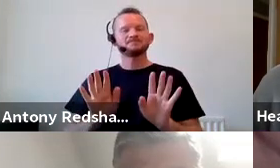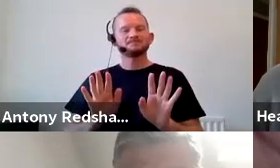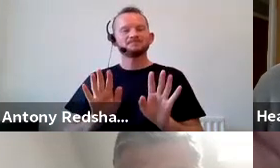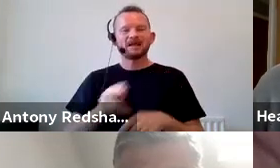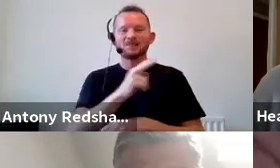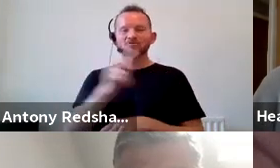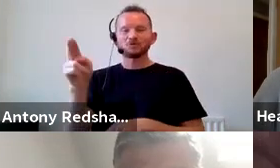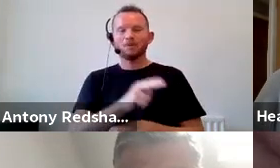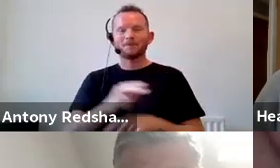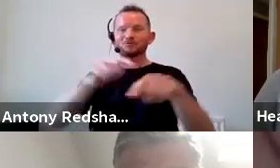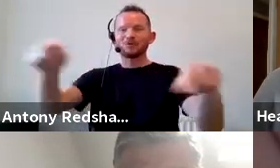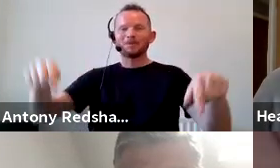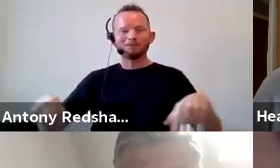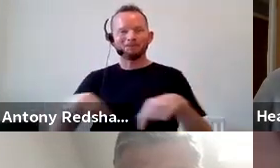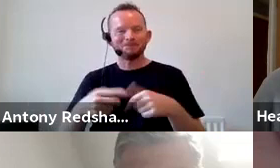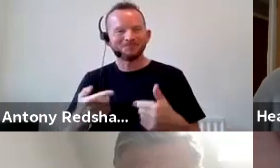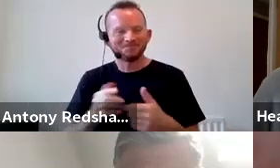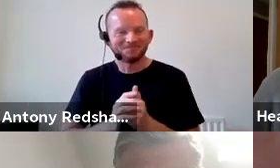In the Zoom Room.